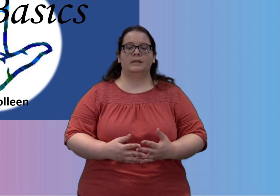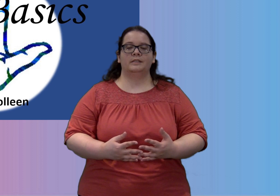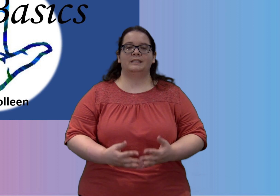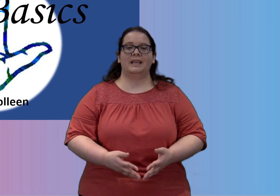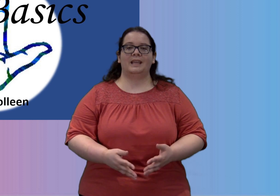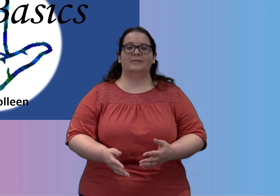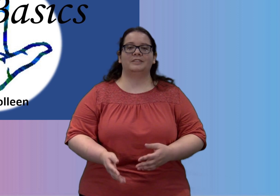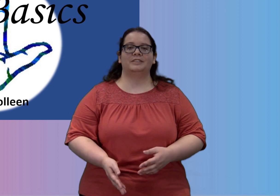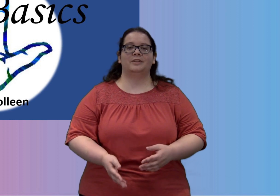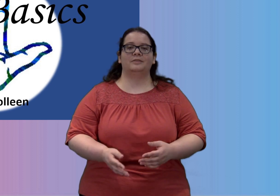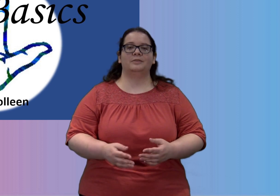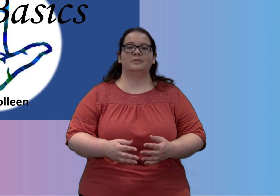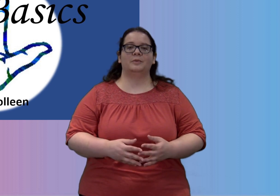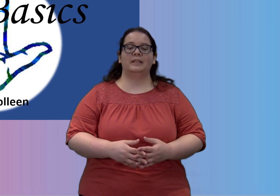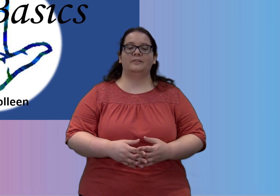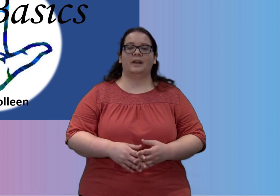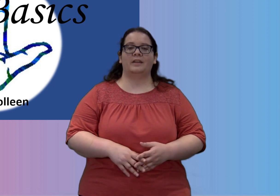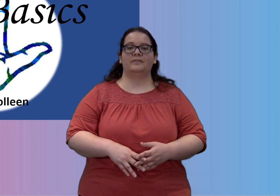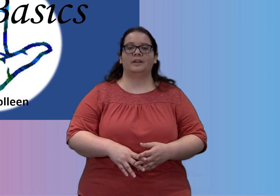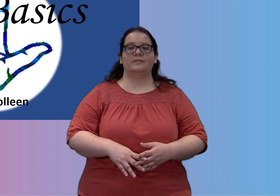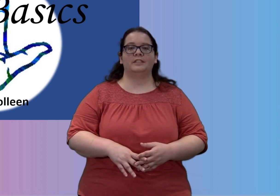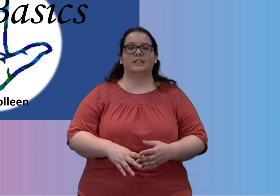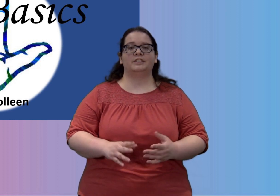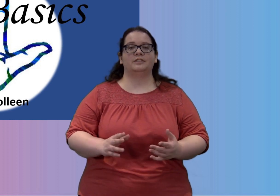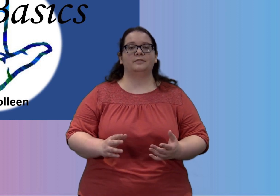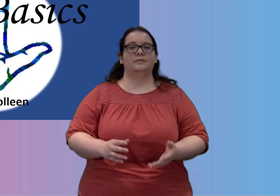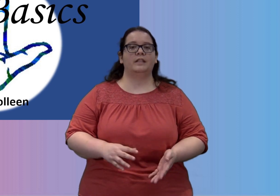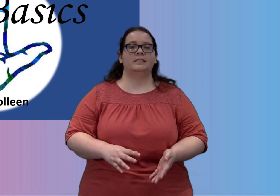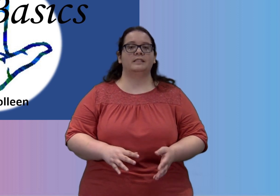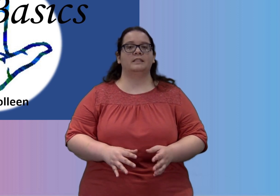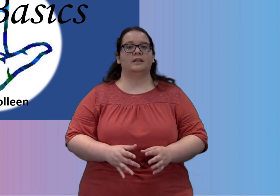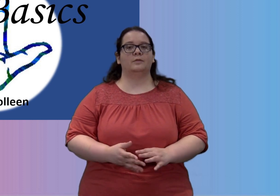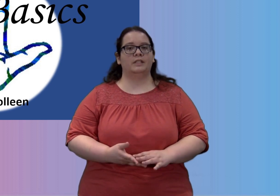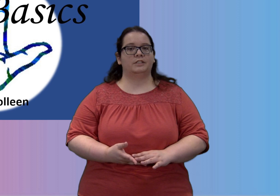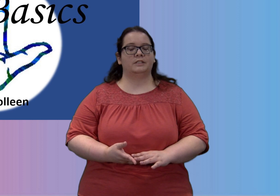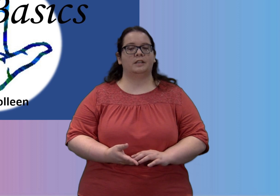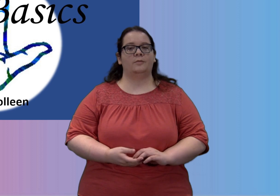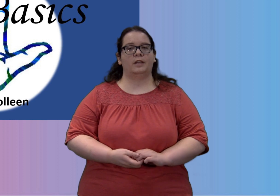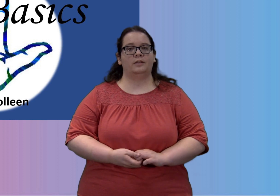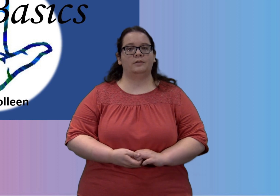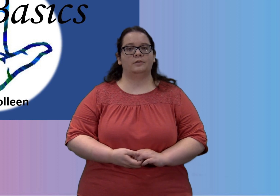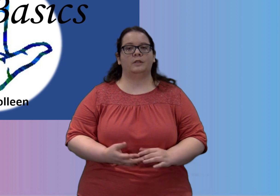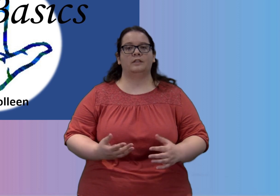so today I want to show you 25 conversation phrases and questions that you might use when